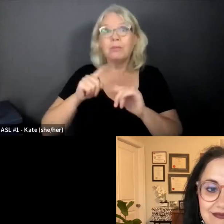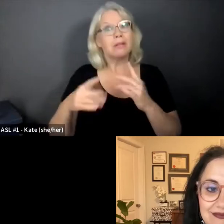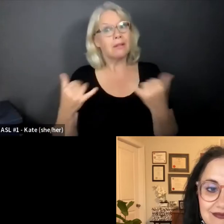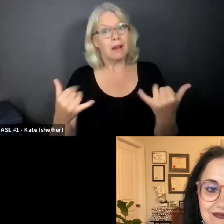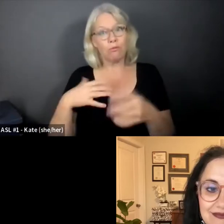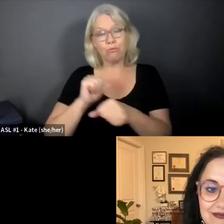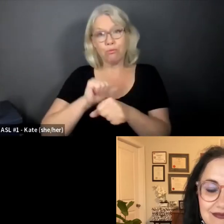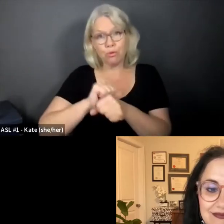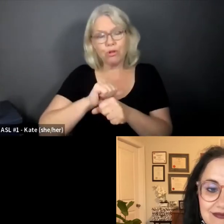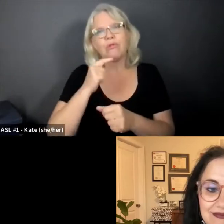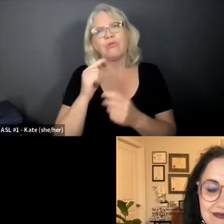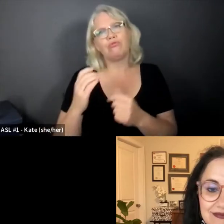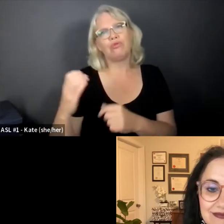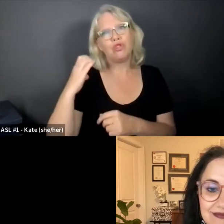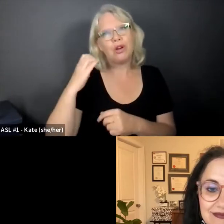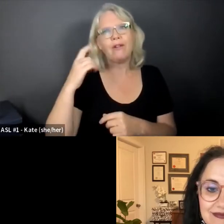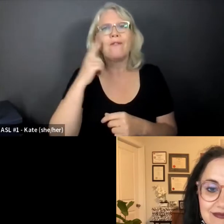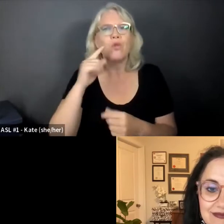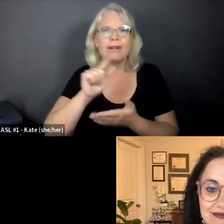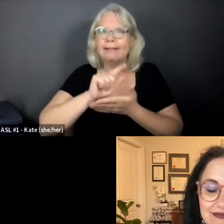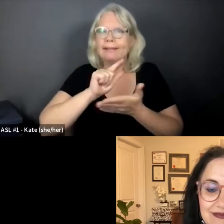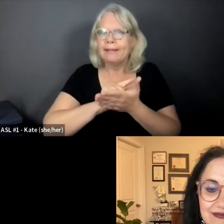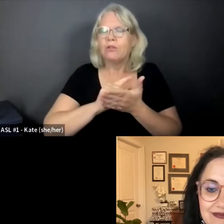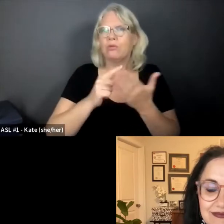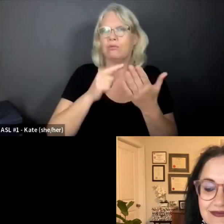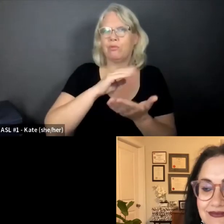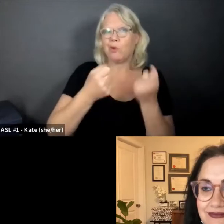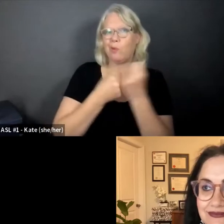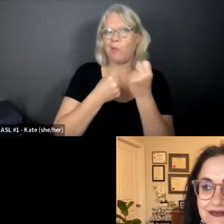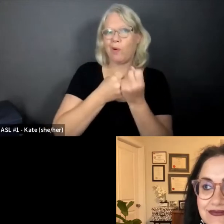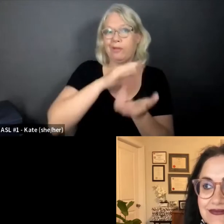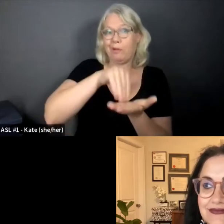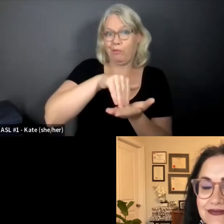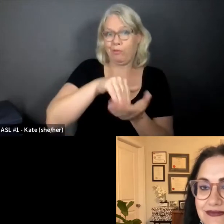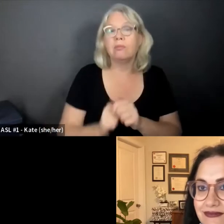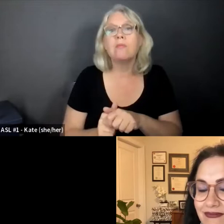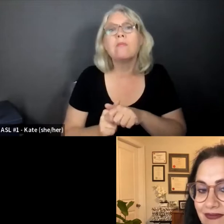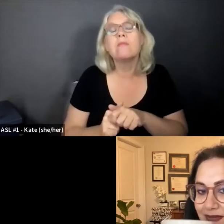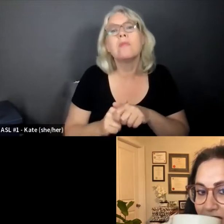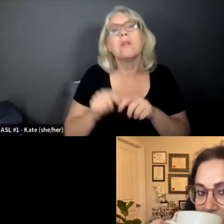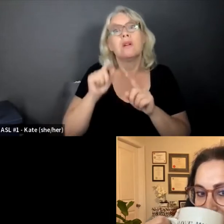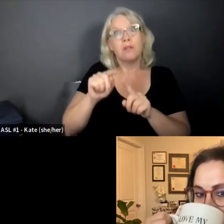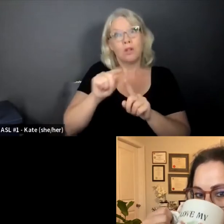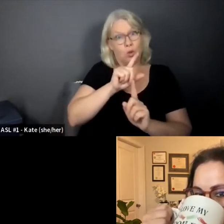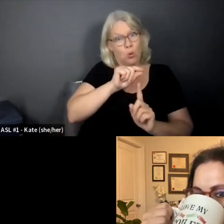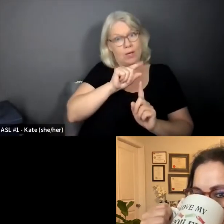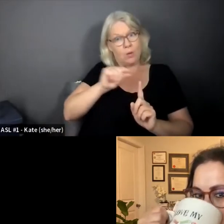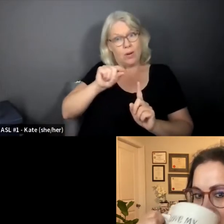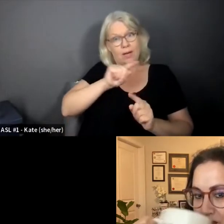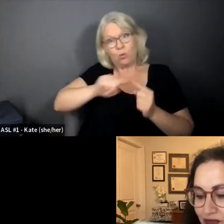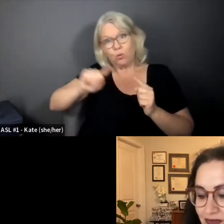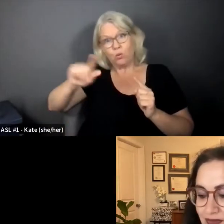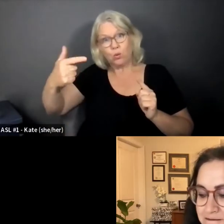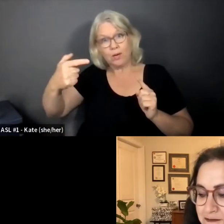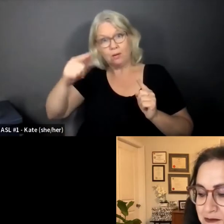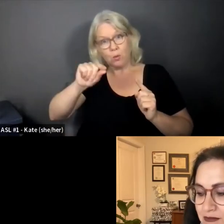FROM JULY 2020 TO AUGUST 2021, ENA SERVED AS CHIEF COMMISSIONER OF THE ONTARIO HUMAN